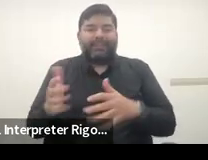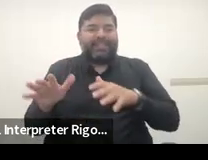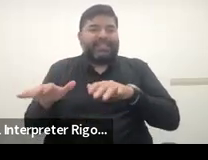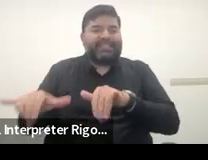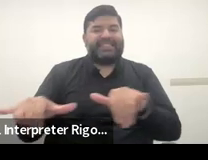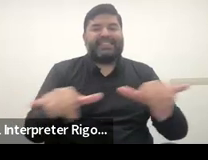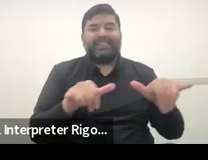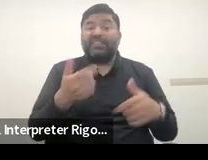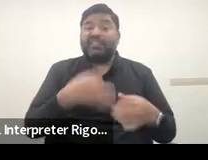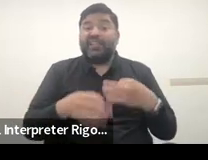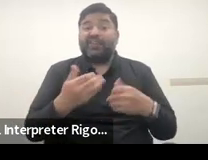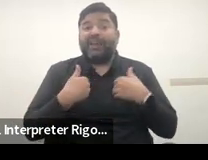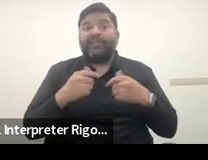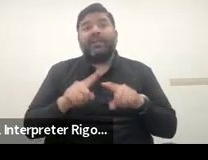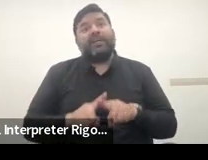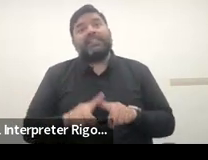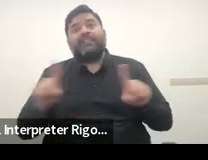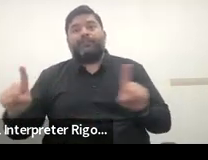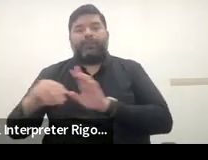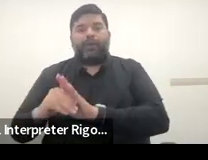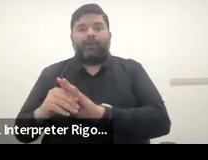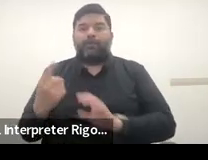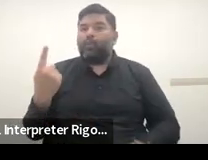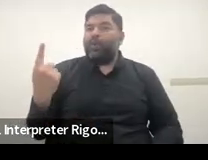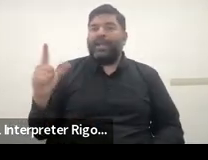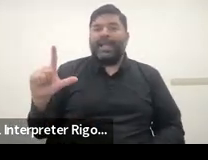for like for example like one letter, which is not going to really appear that often.